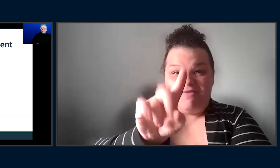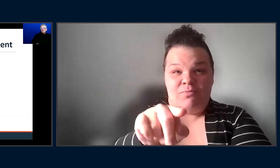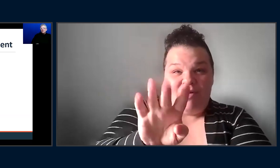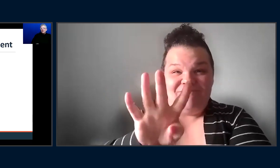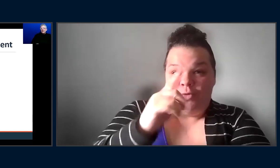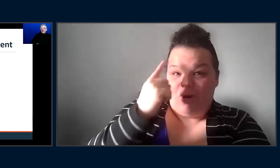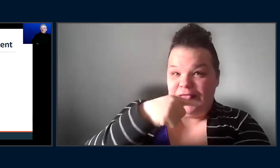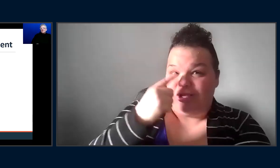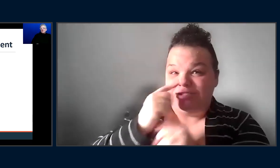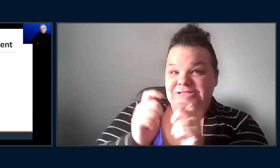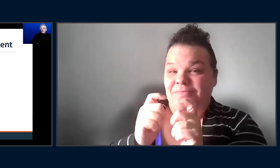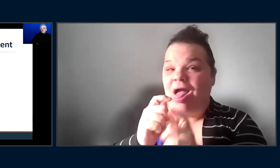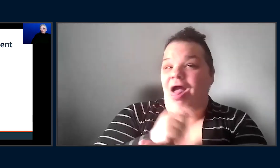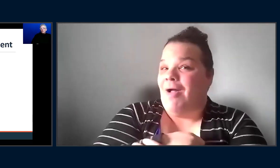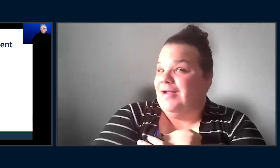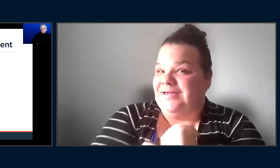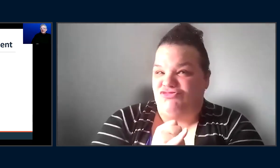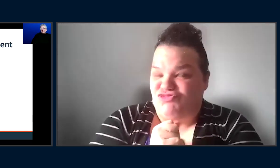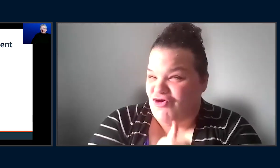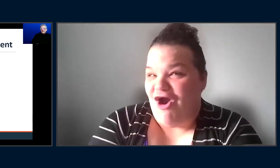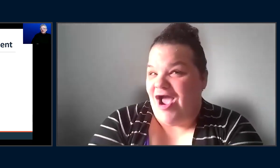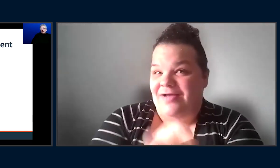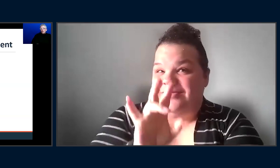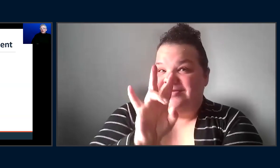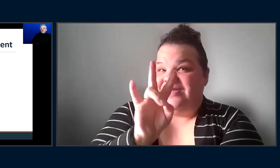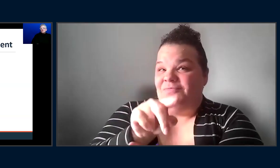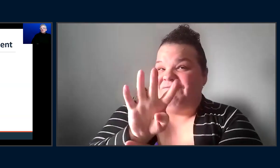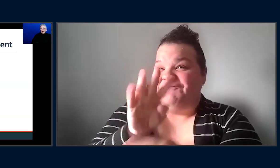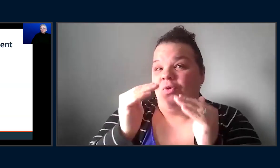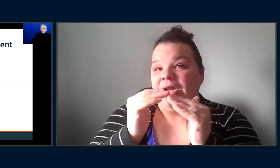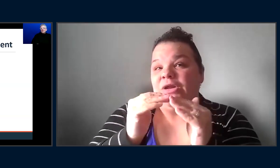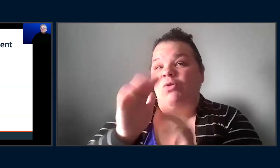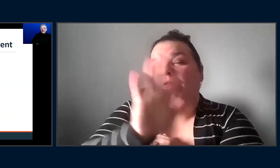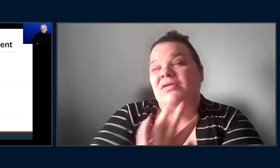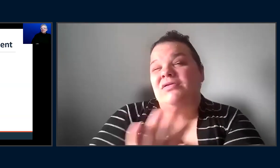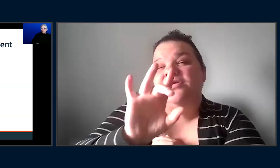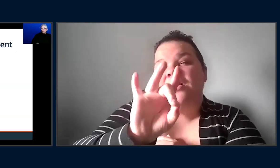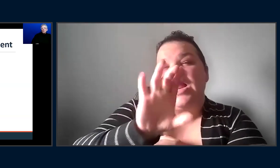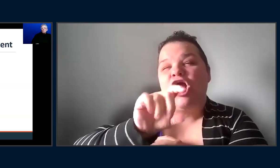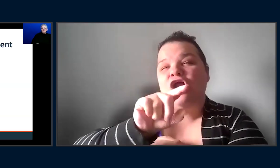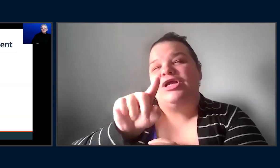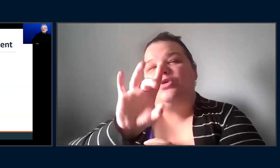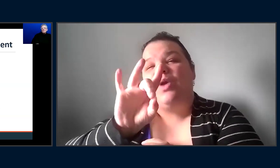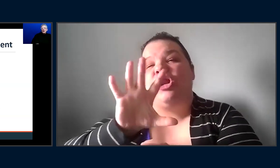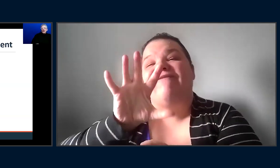as deaf, deafblind or hard of hearing. That 7.4%, we do not know exactly,